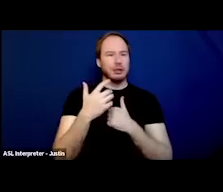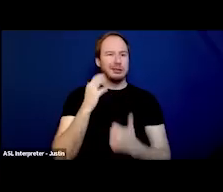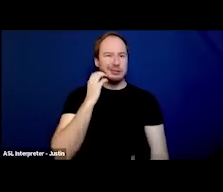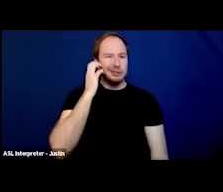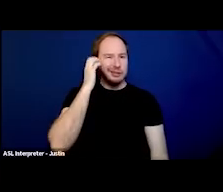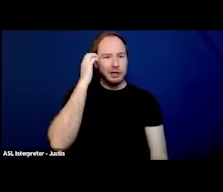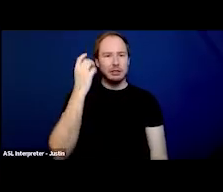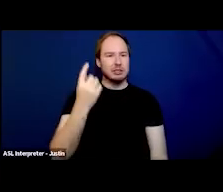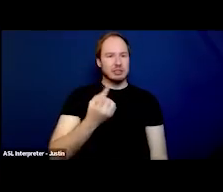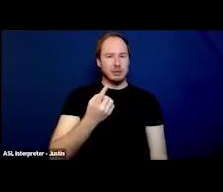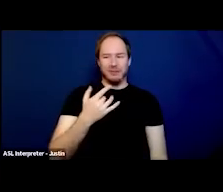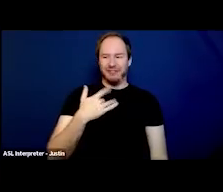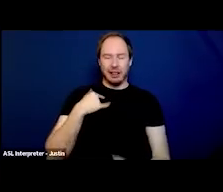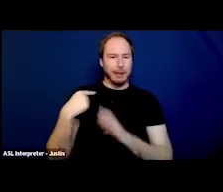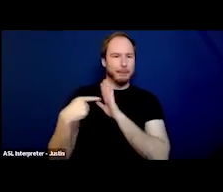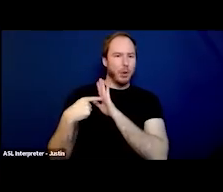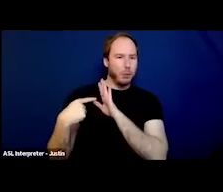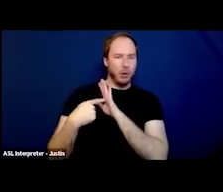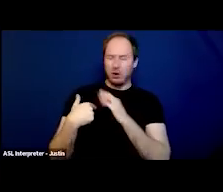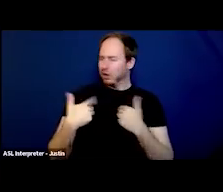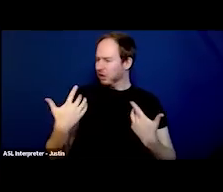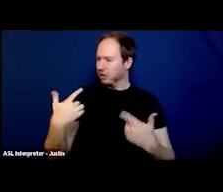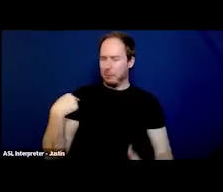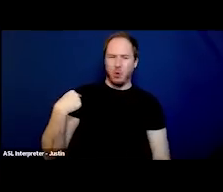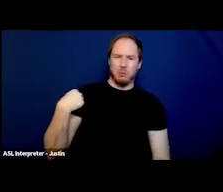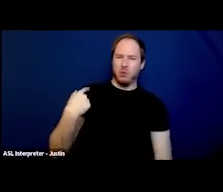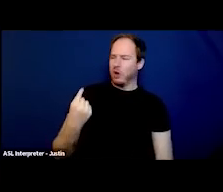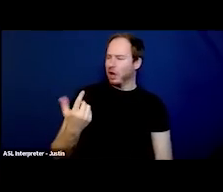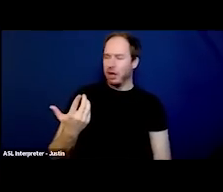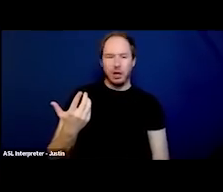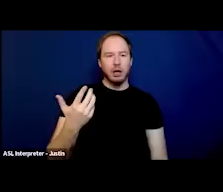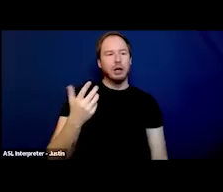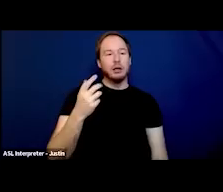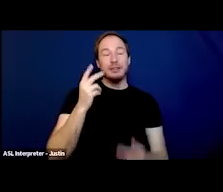or feel like they're being poked or pricked. Visual hallucinations happen when someone is seeing